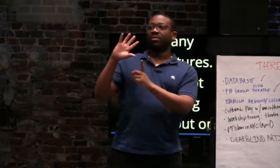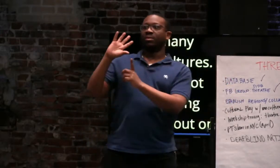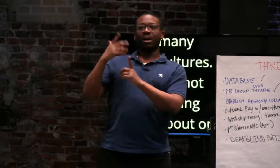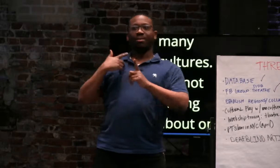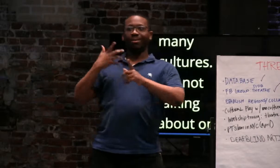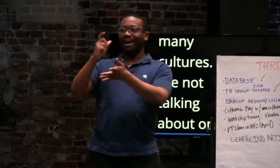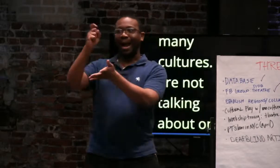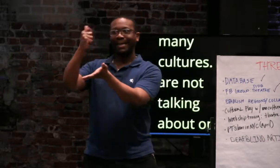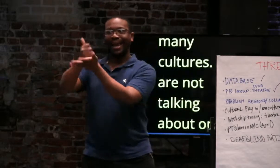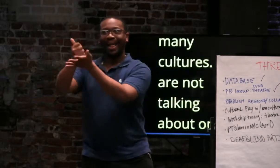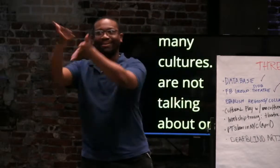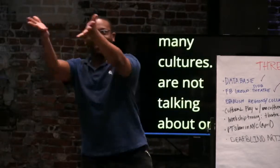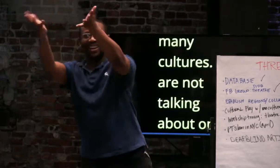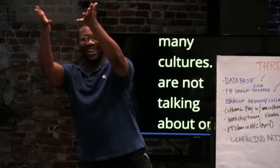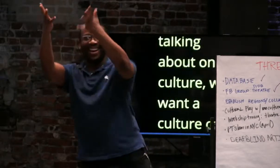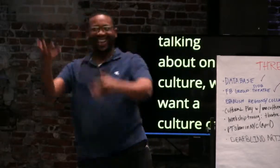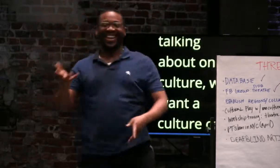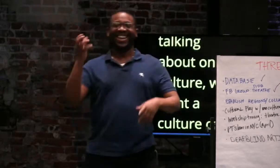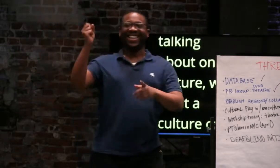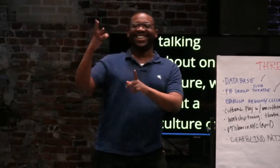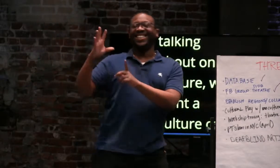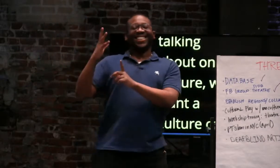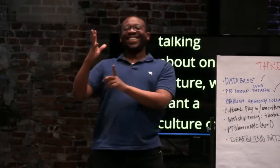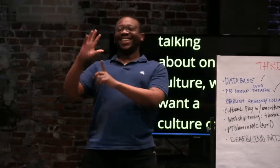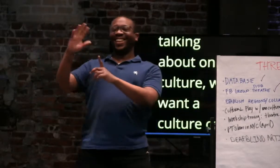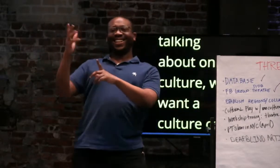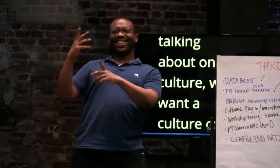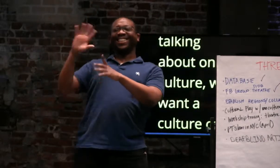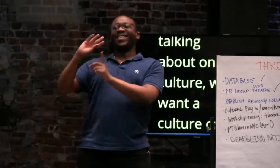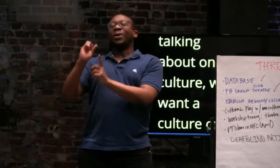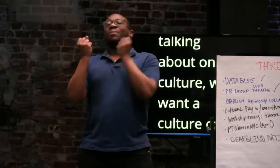a cultural family of directors. Hold on, y'all can help me if you need to.